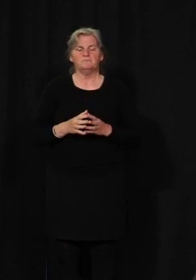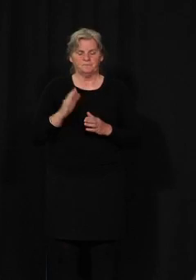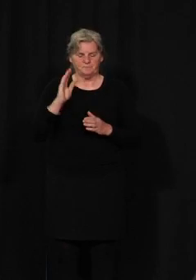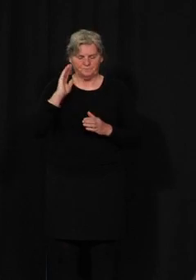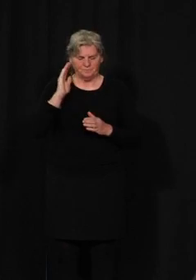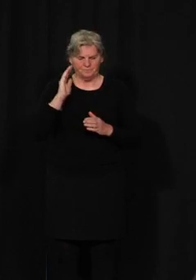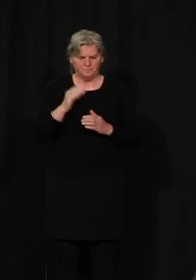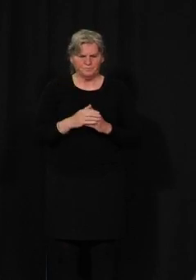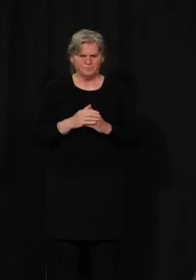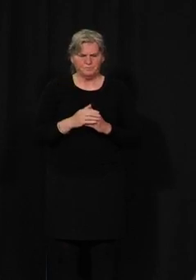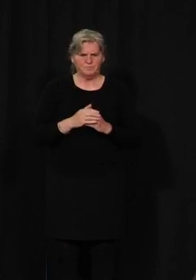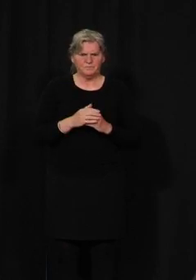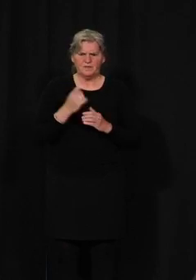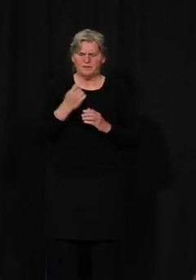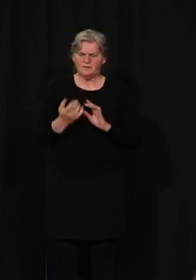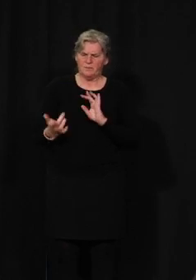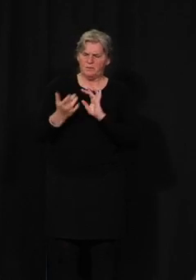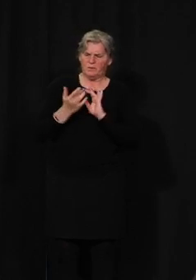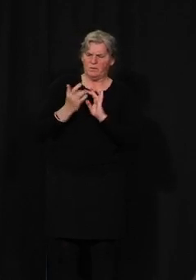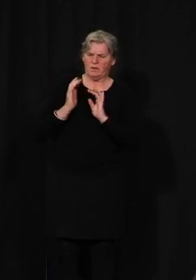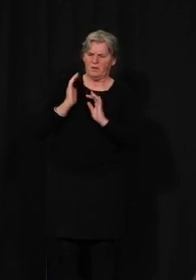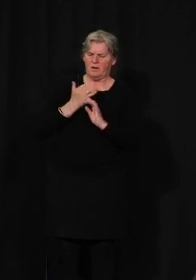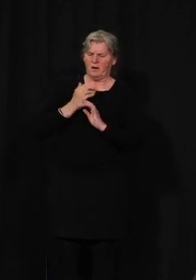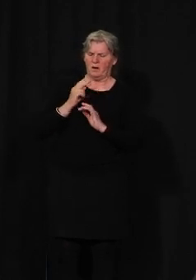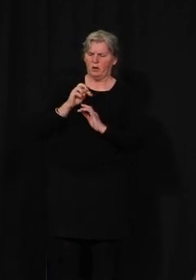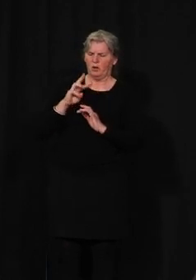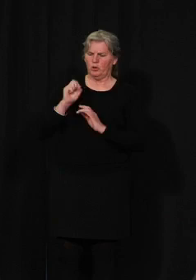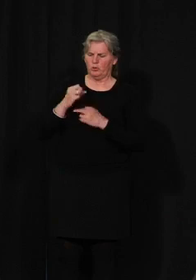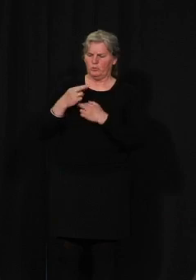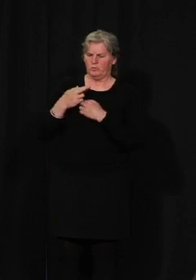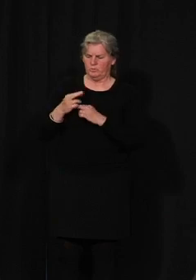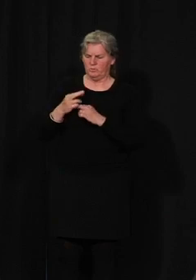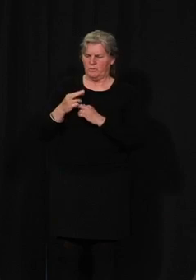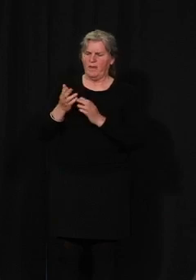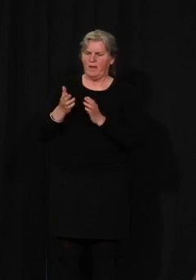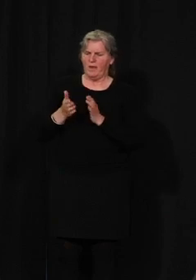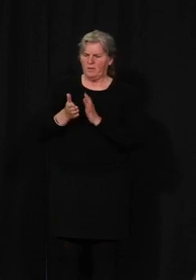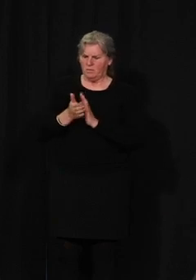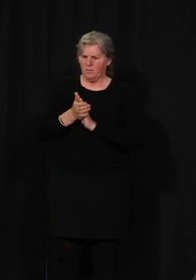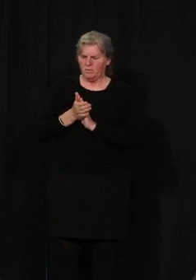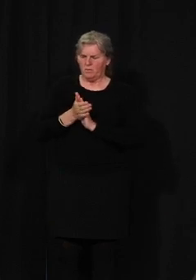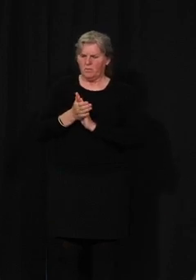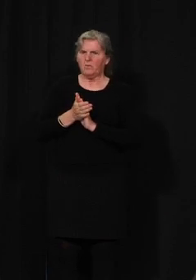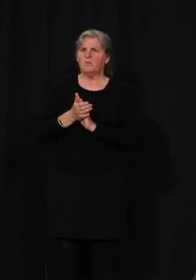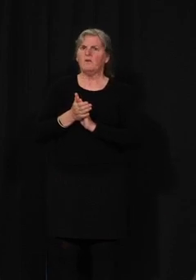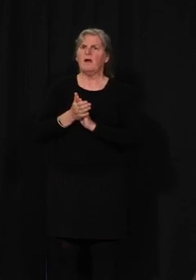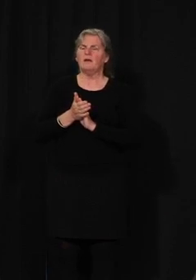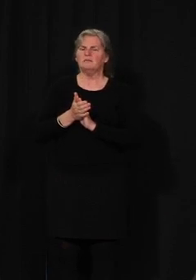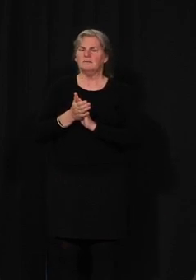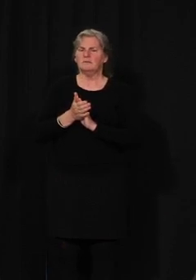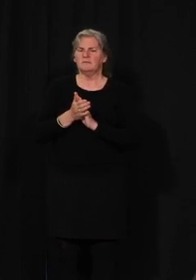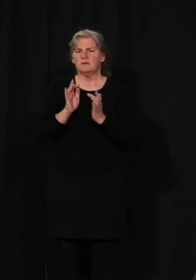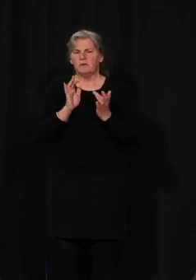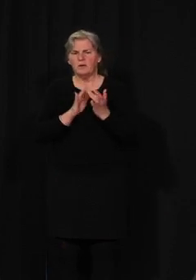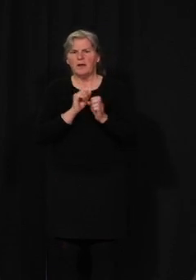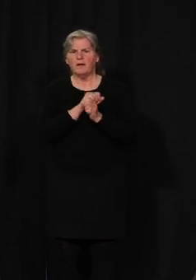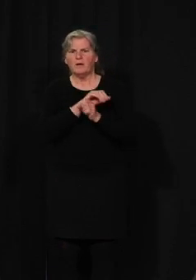Somebody called our newsroom toy and said that when they requestd information from the COVID Infoline to ask when their famiy